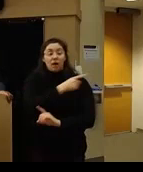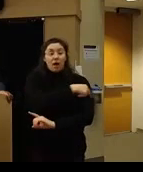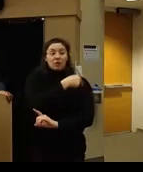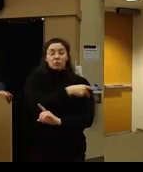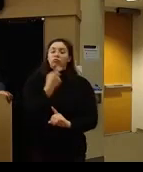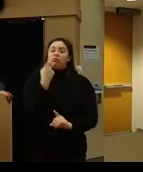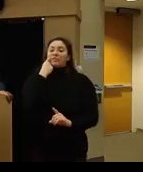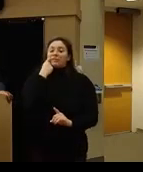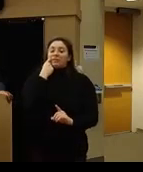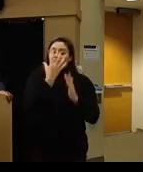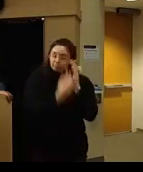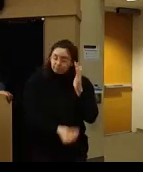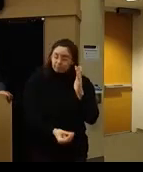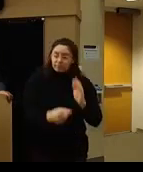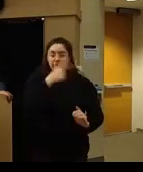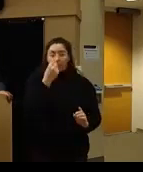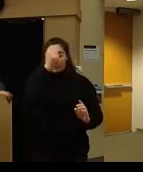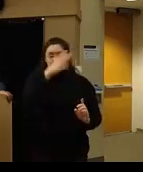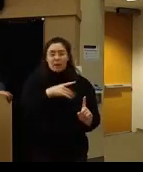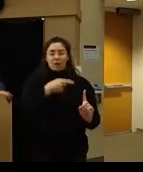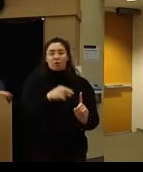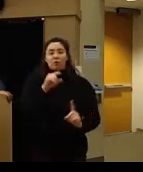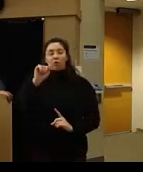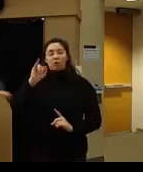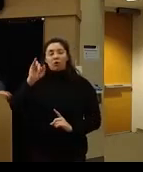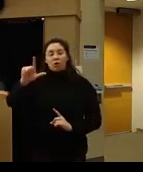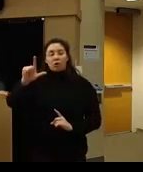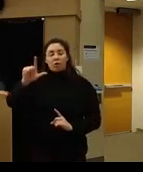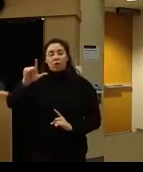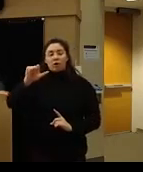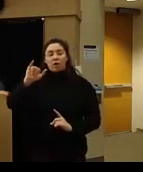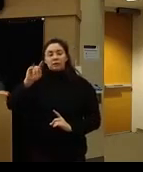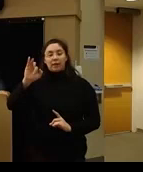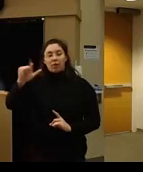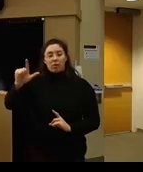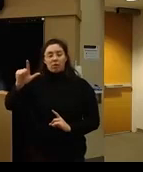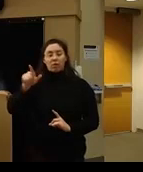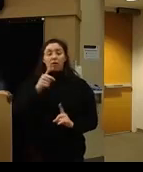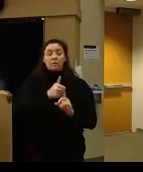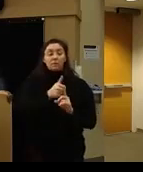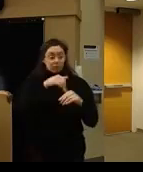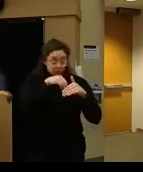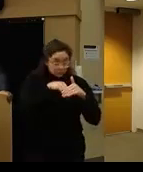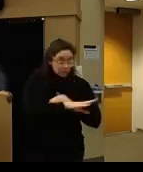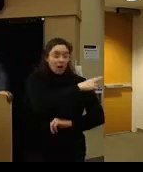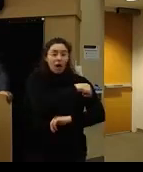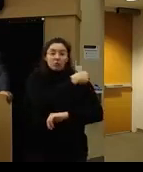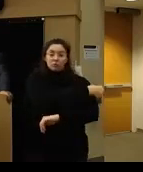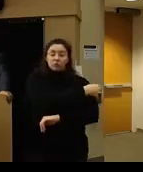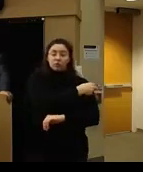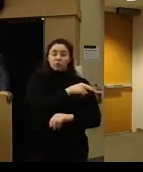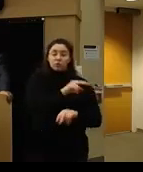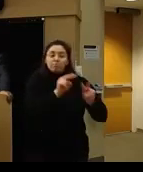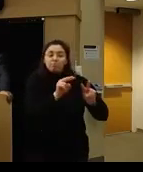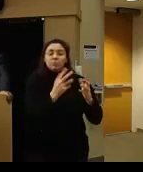death of a black man named ero ateno he came to the medical center seeking psychiatric care and